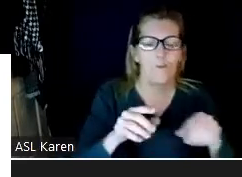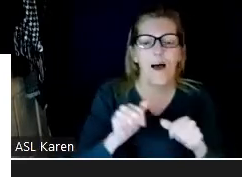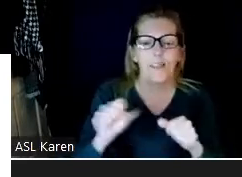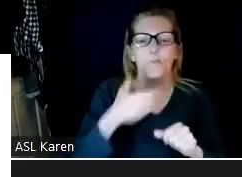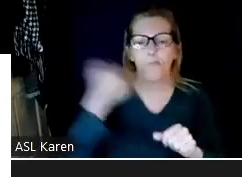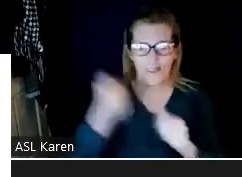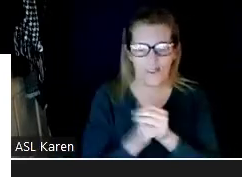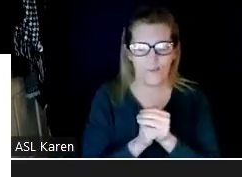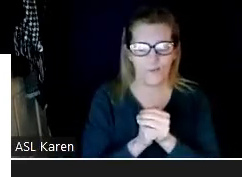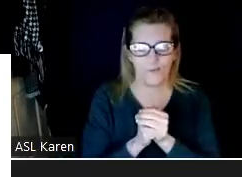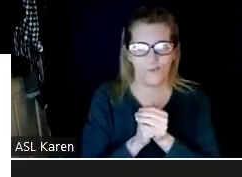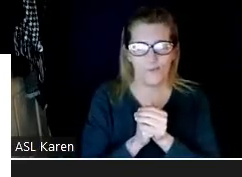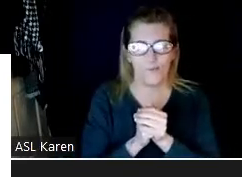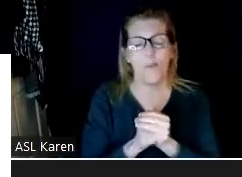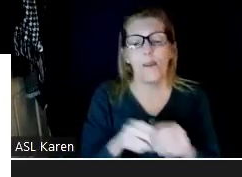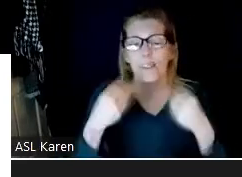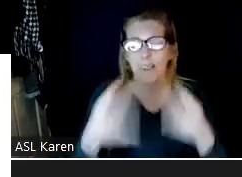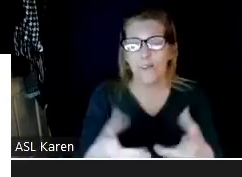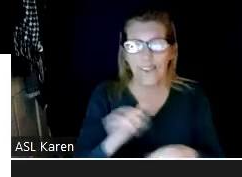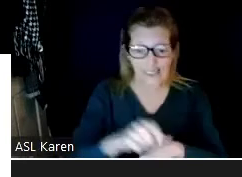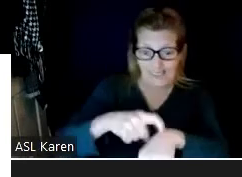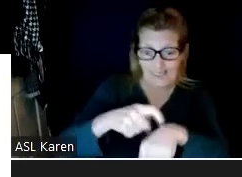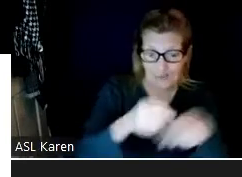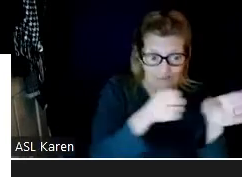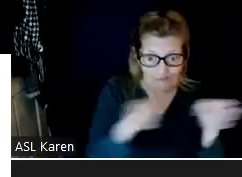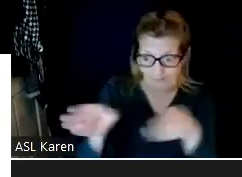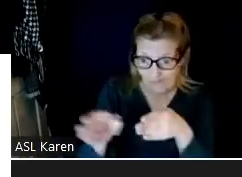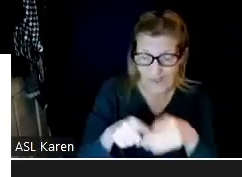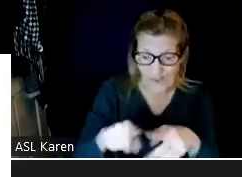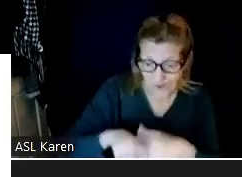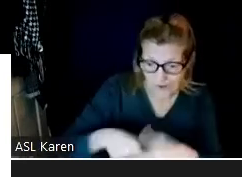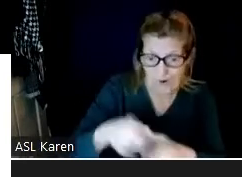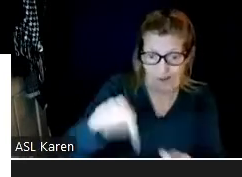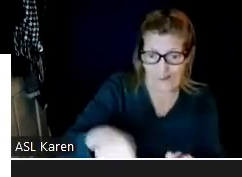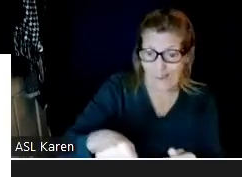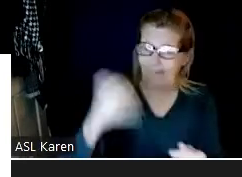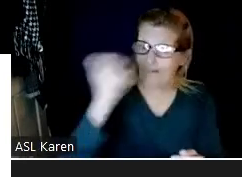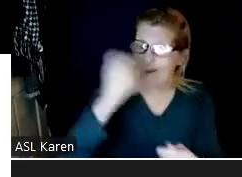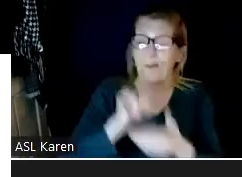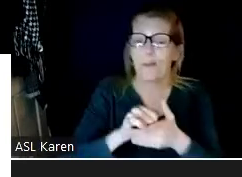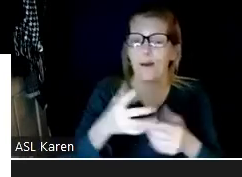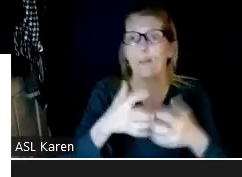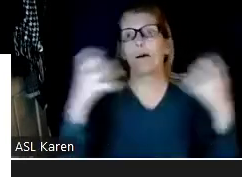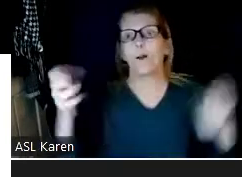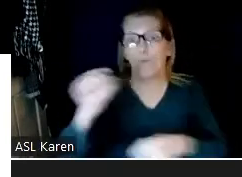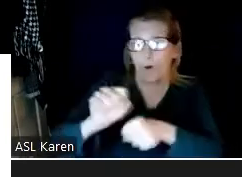15:08:56 Given the ambitious timelines for starting the paid leave program, and the huge amount of work to be done.